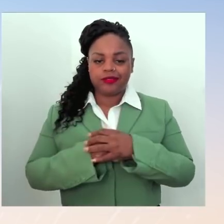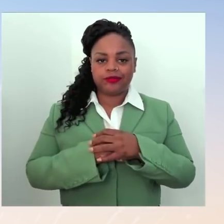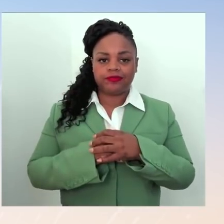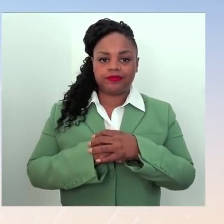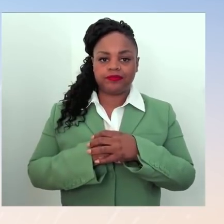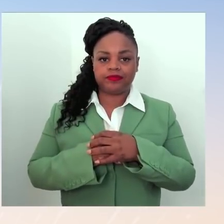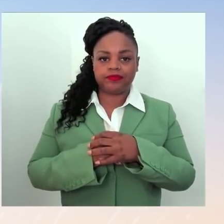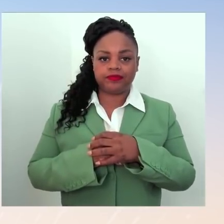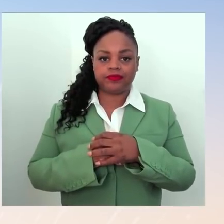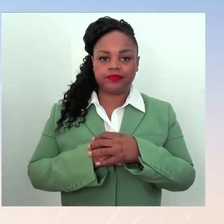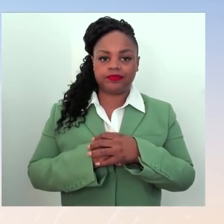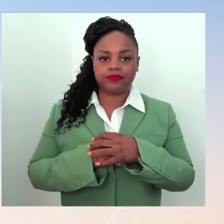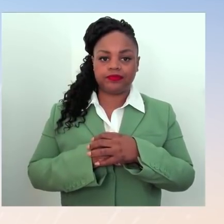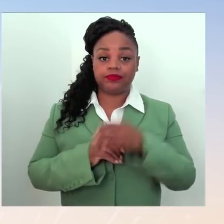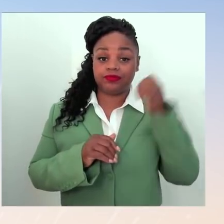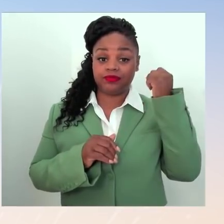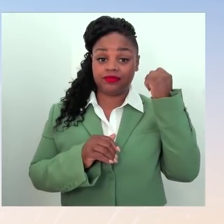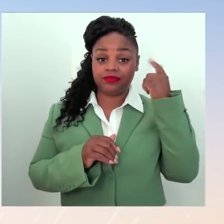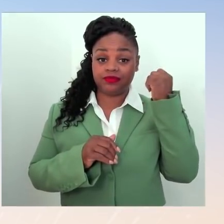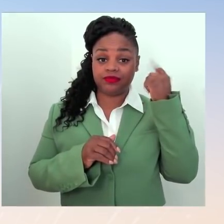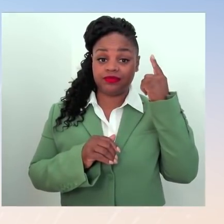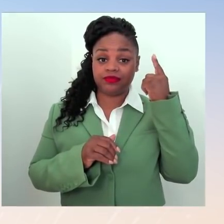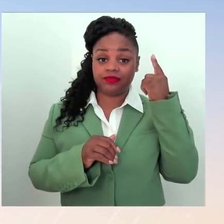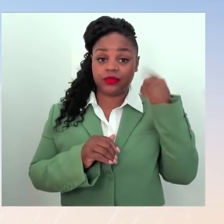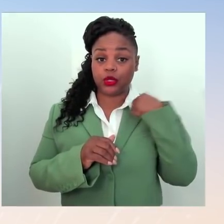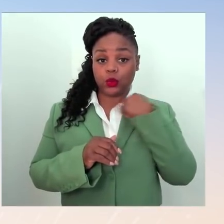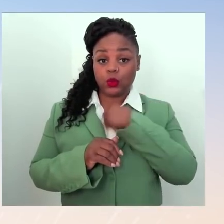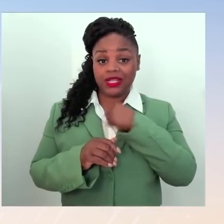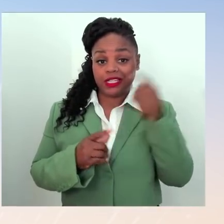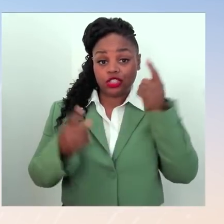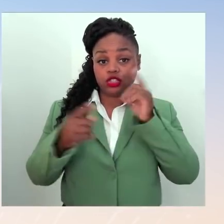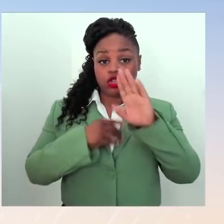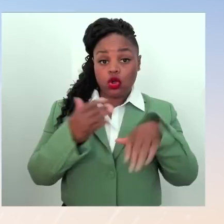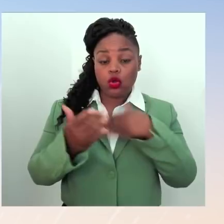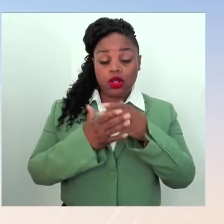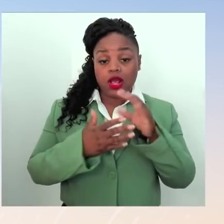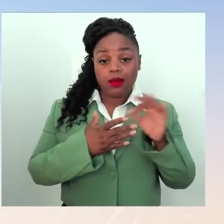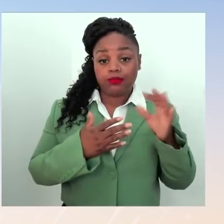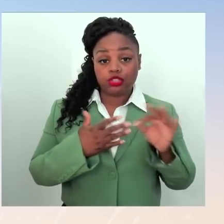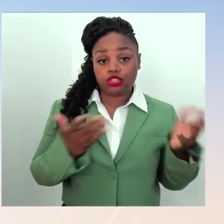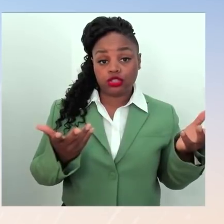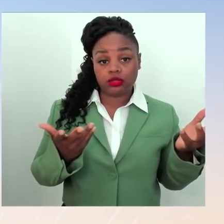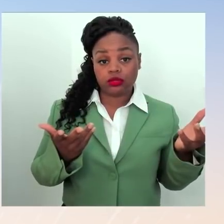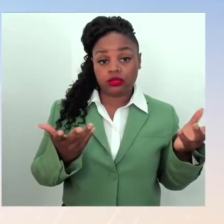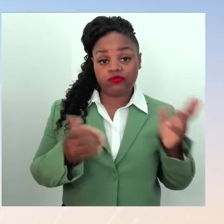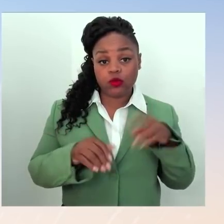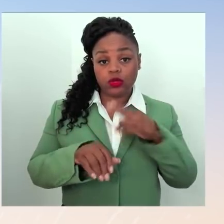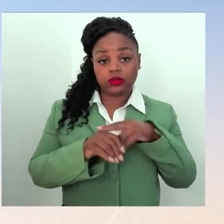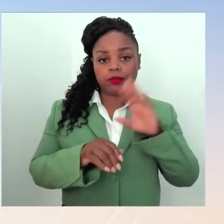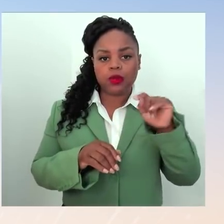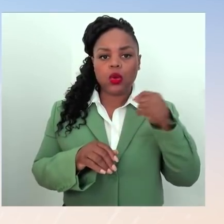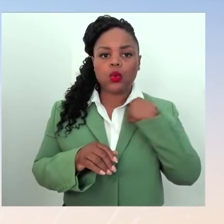and I'm not taking options off the table here. But it's been -- we've implemented it in the same way with our European partners